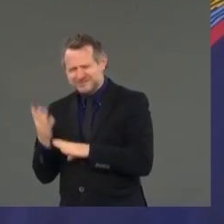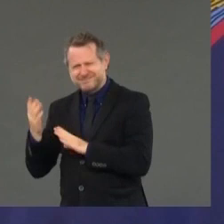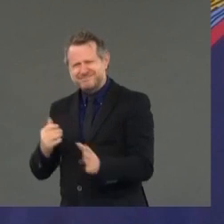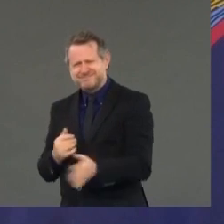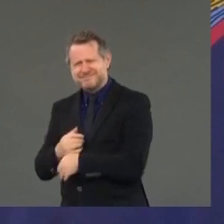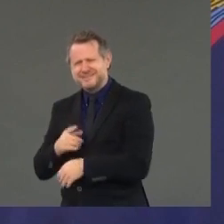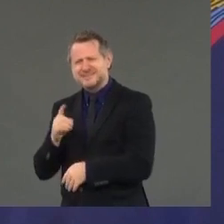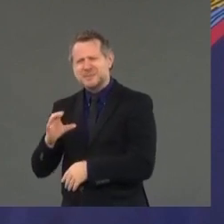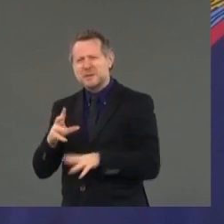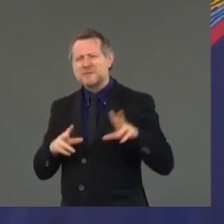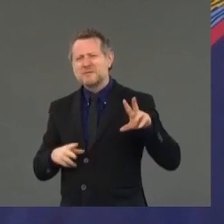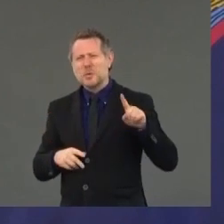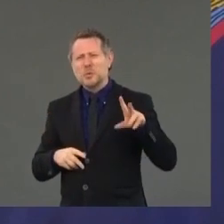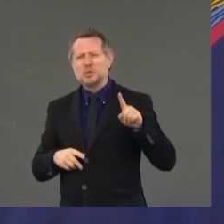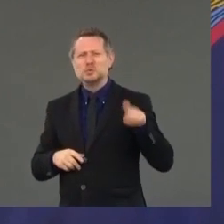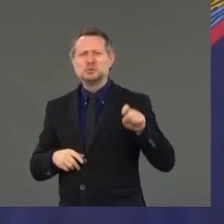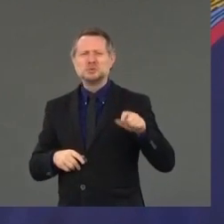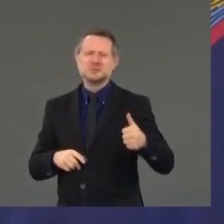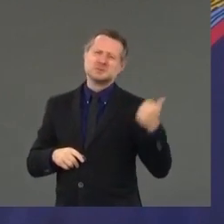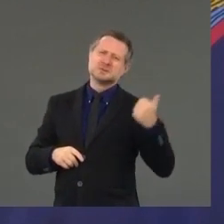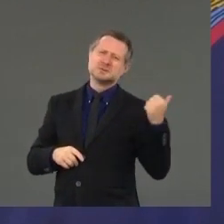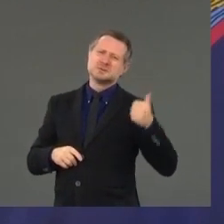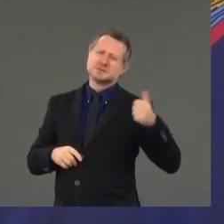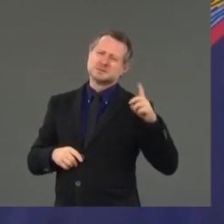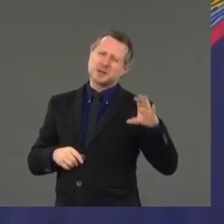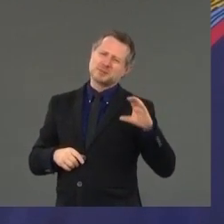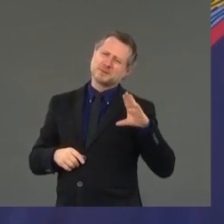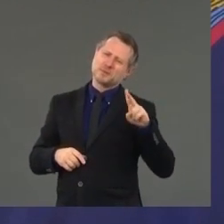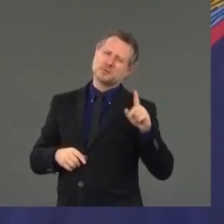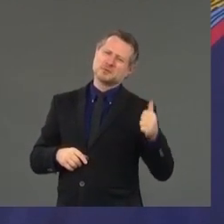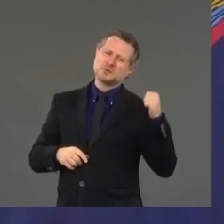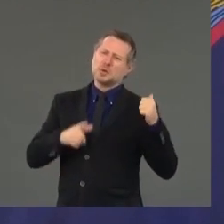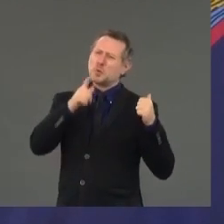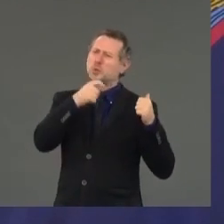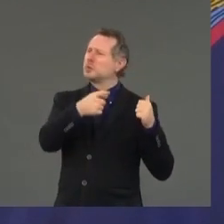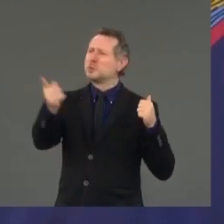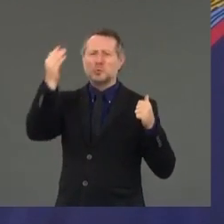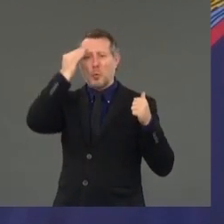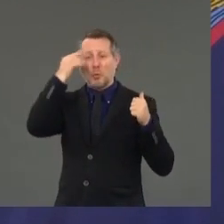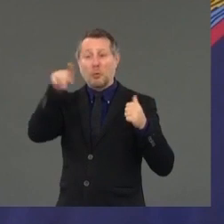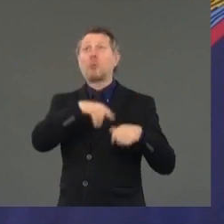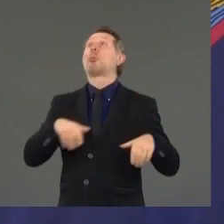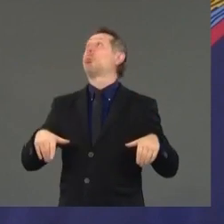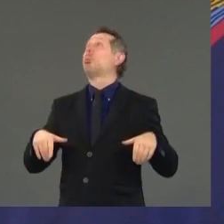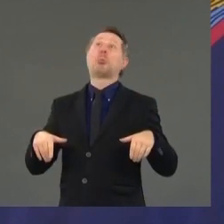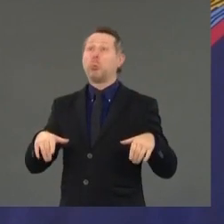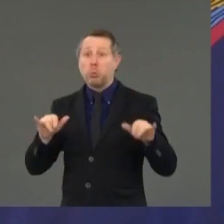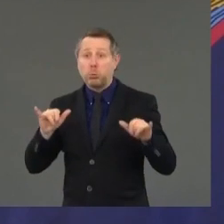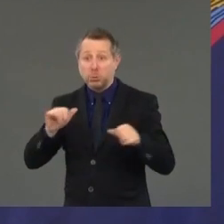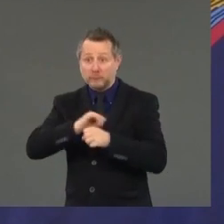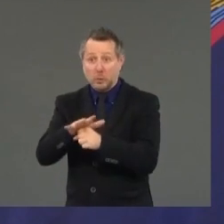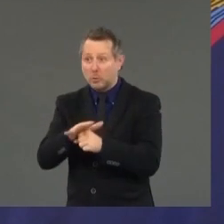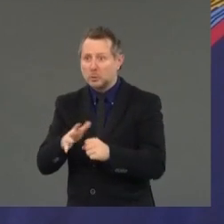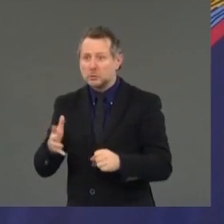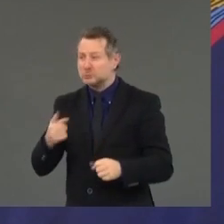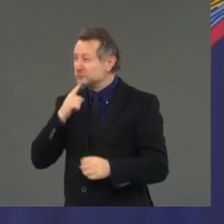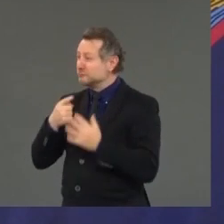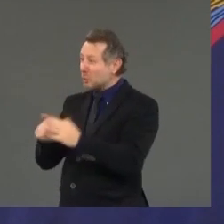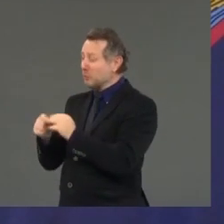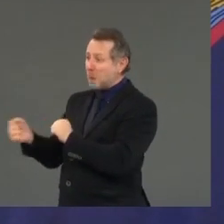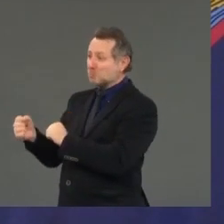SHOULD HAVE BEEN DECEMBER 31st.